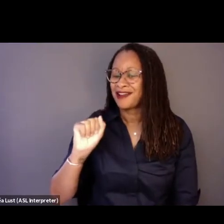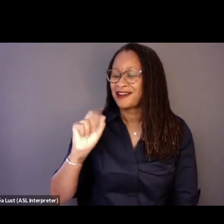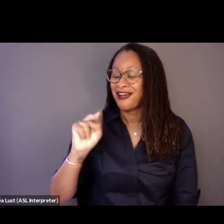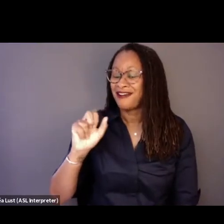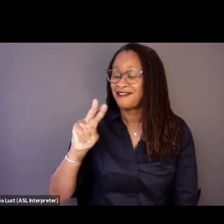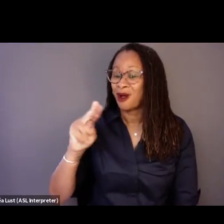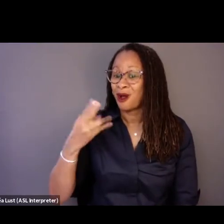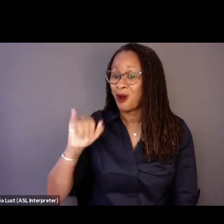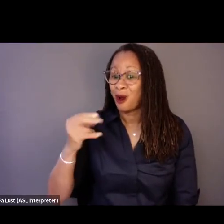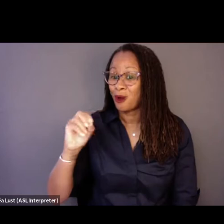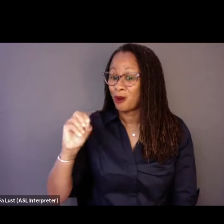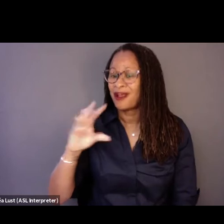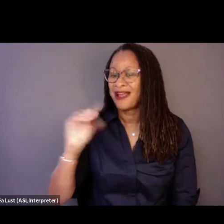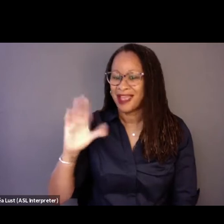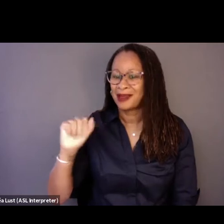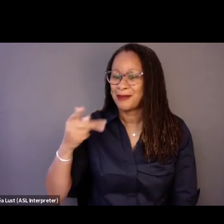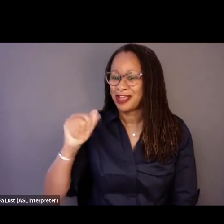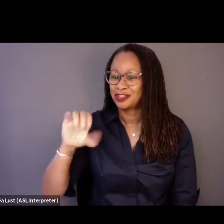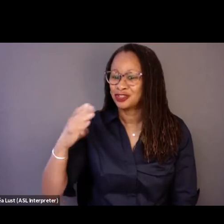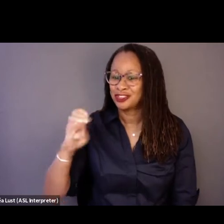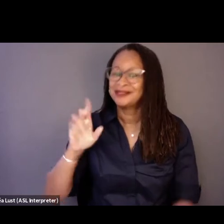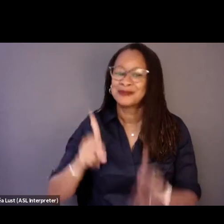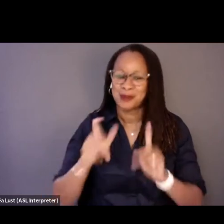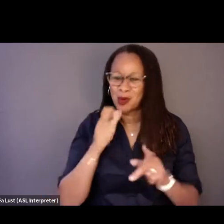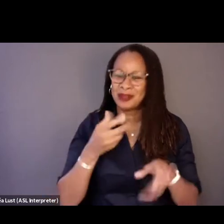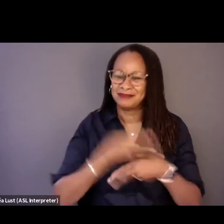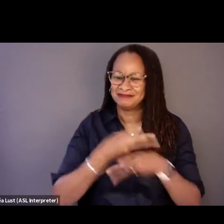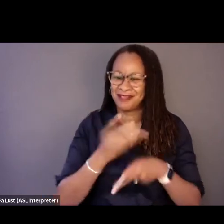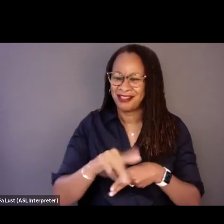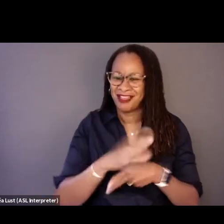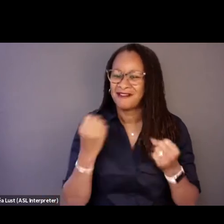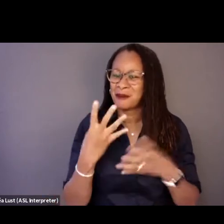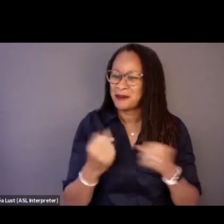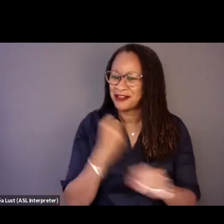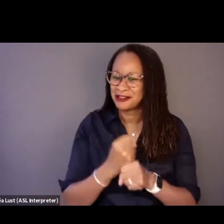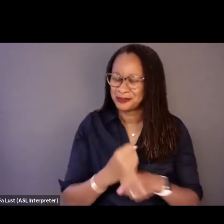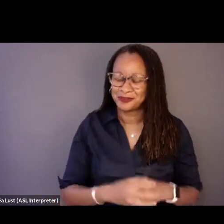of this land for generations. I would also like to offer some thanks